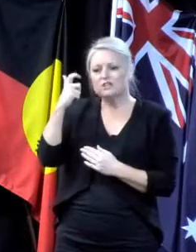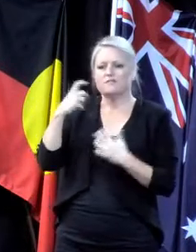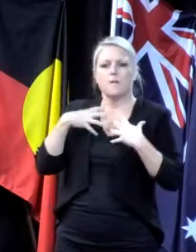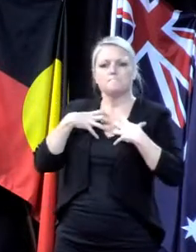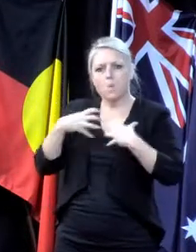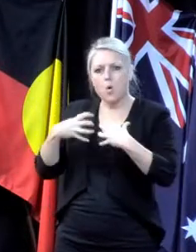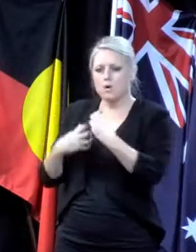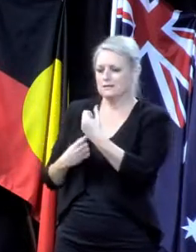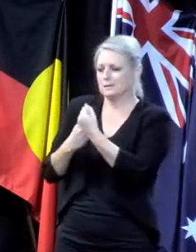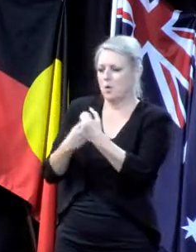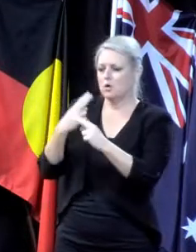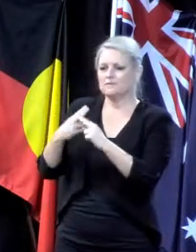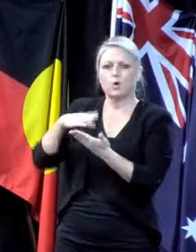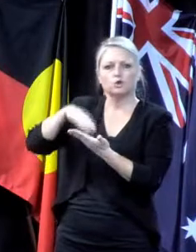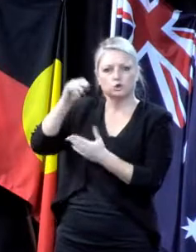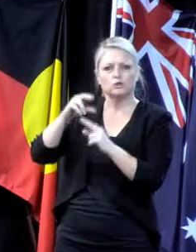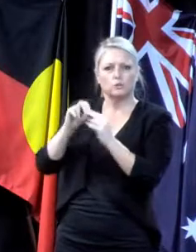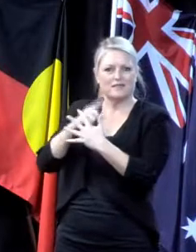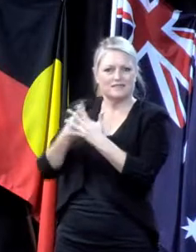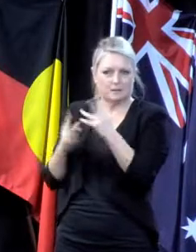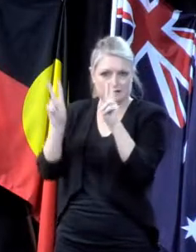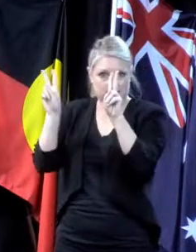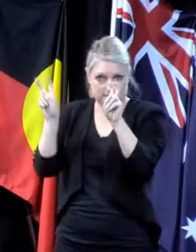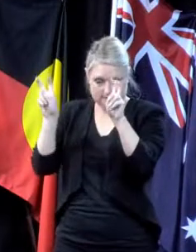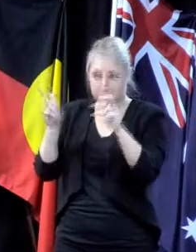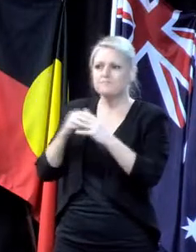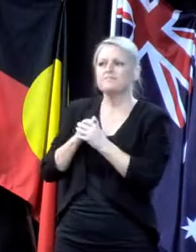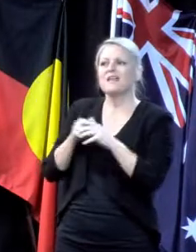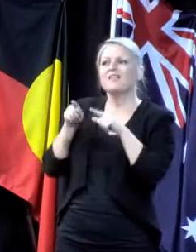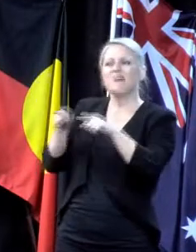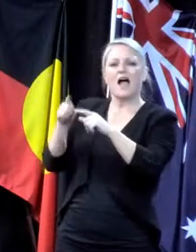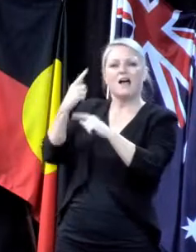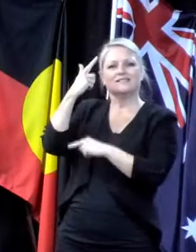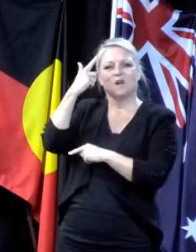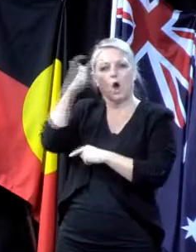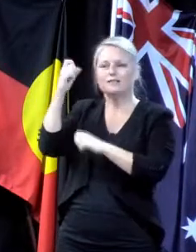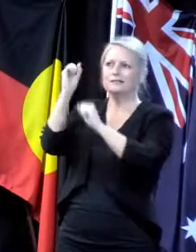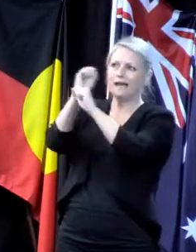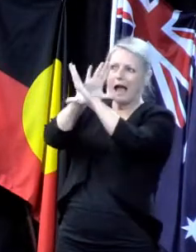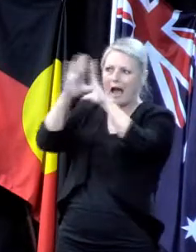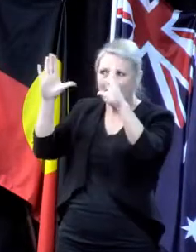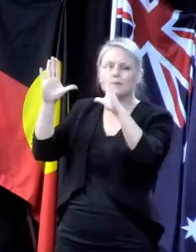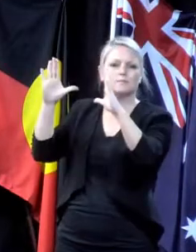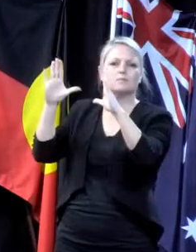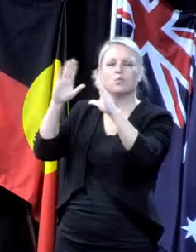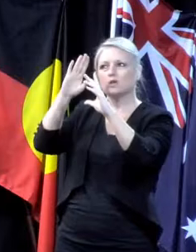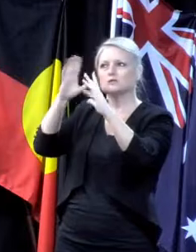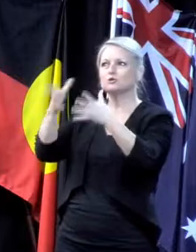with disabilities to develop a program, professional development, for leadership teams